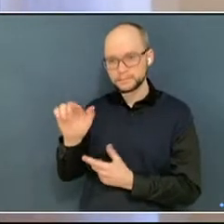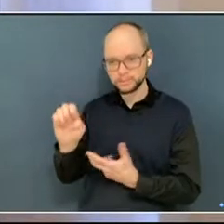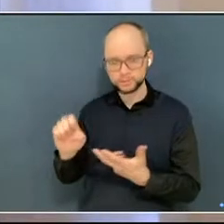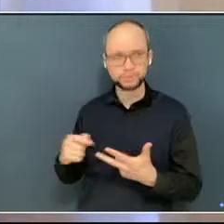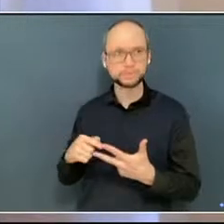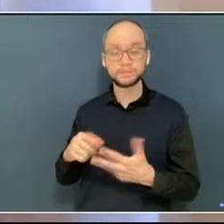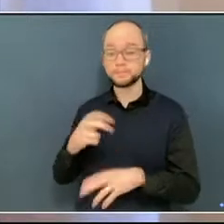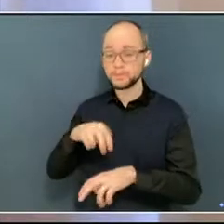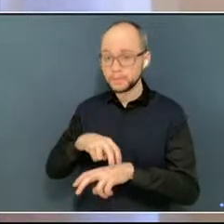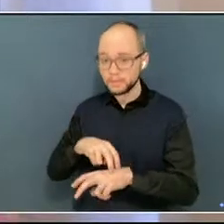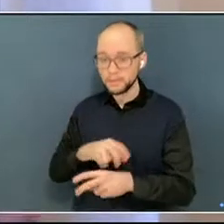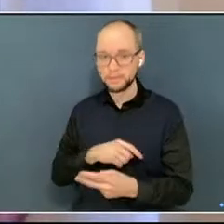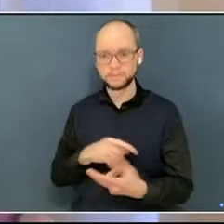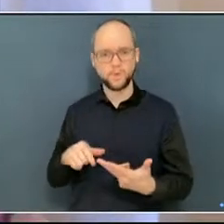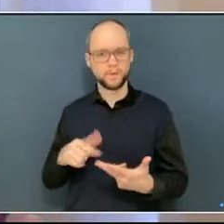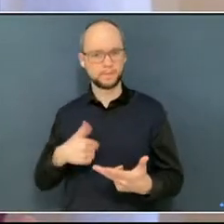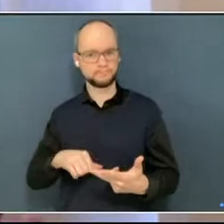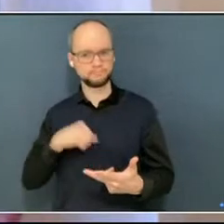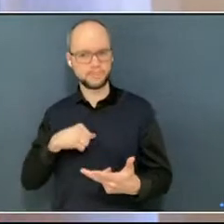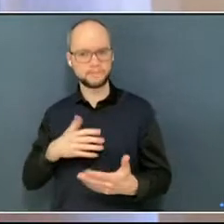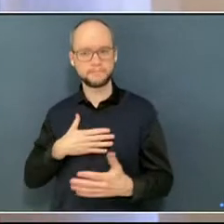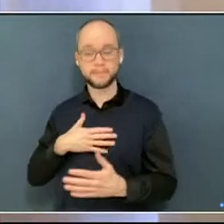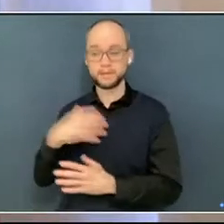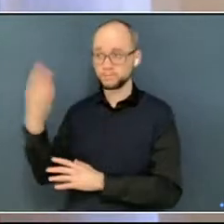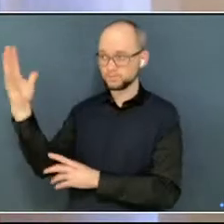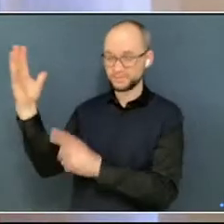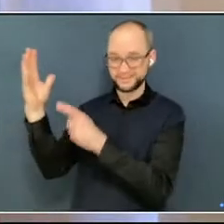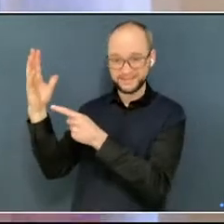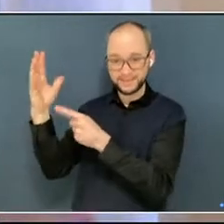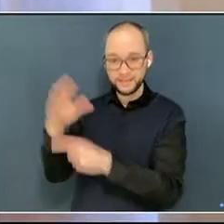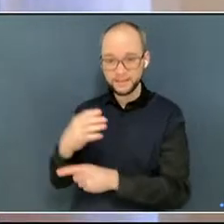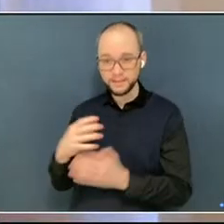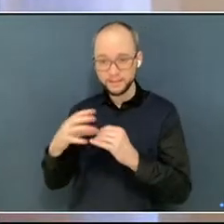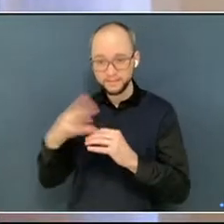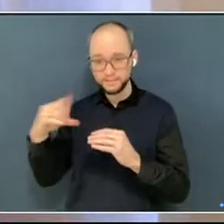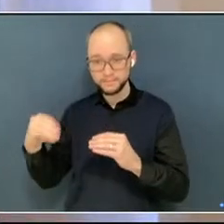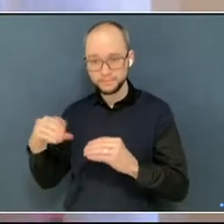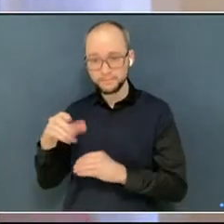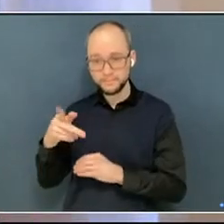very proud of my pear orchard. Do you know there were over 1,000 varieties back when I was around.